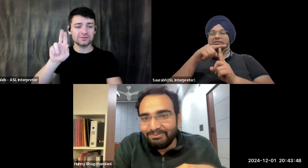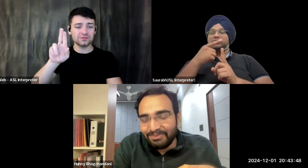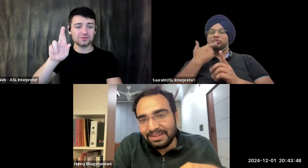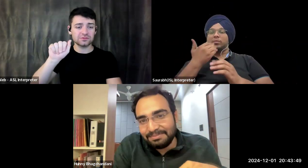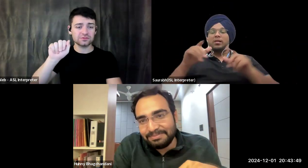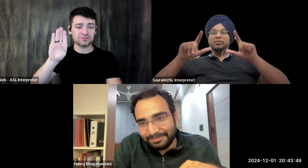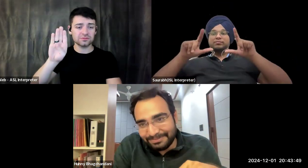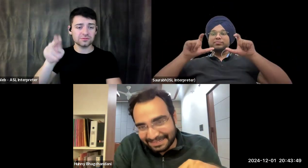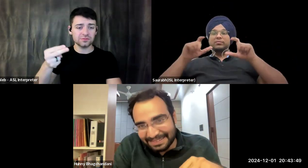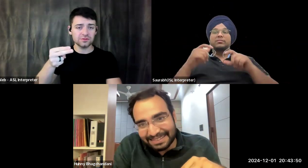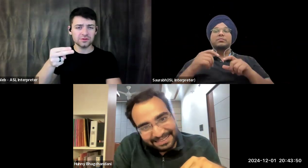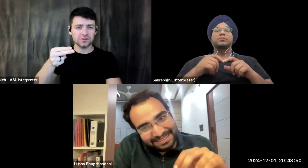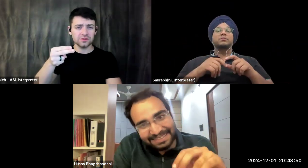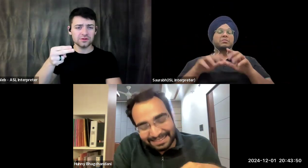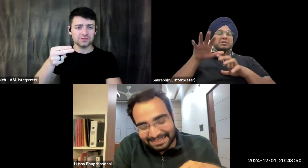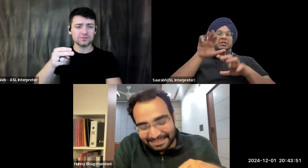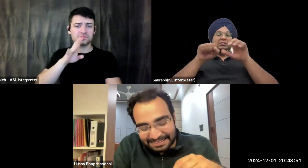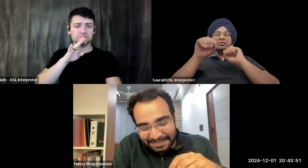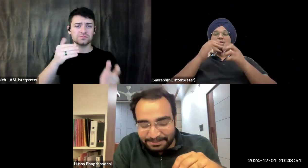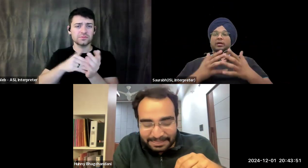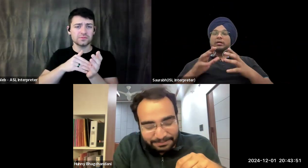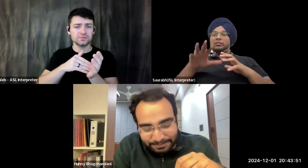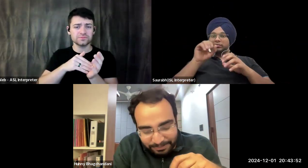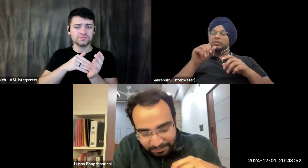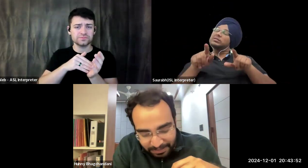some capability to take the photo from fridge and then recognize the object. [Hunny speaking] Same thing.